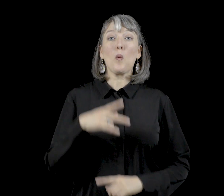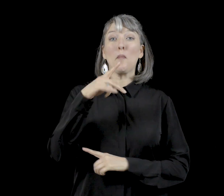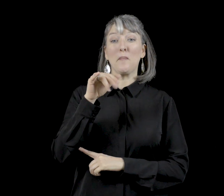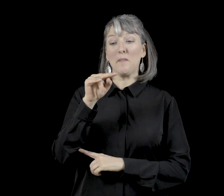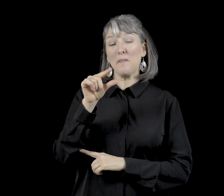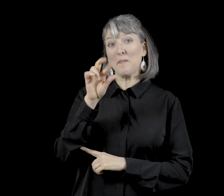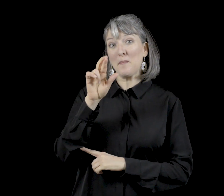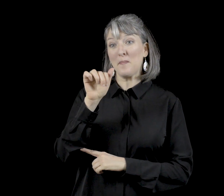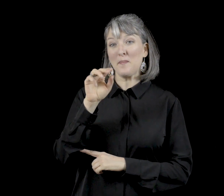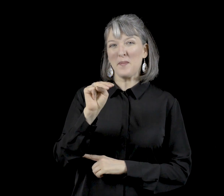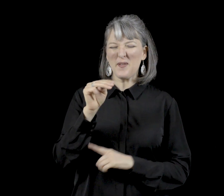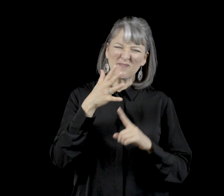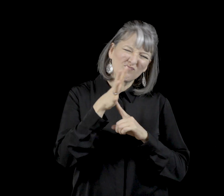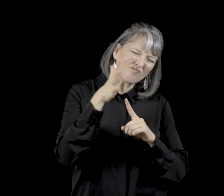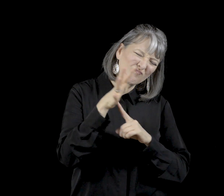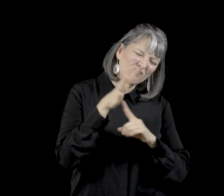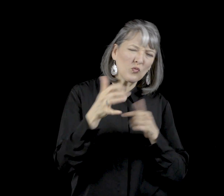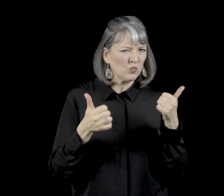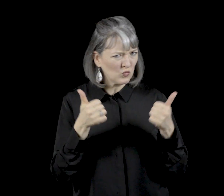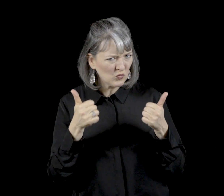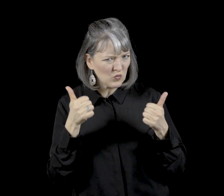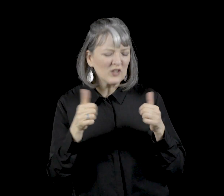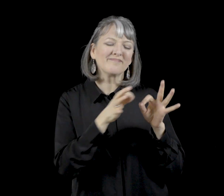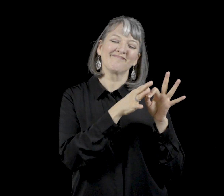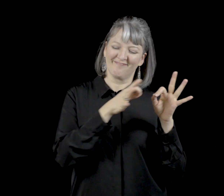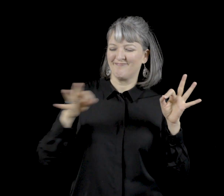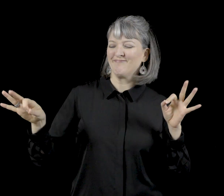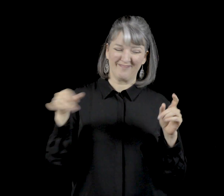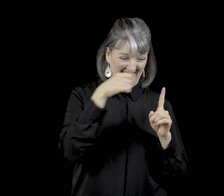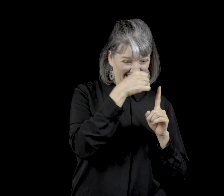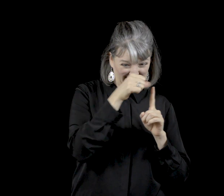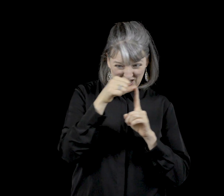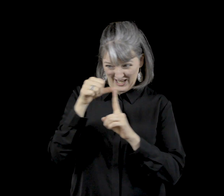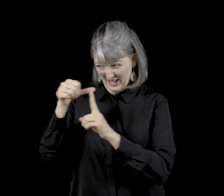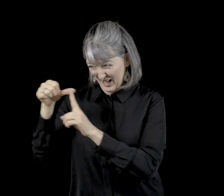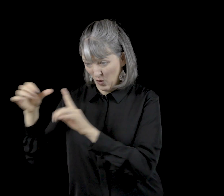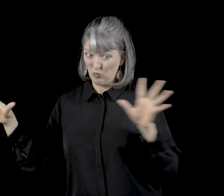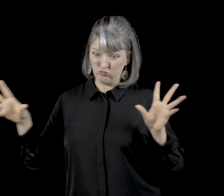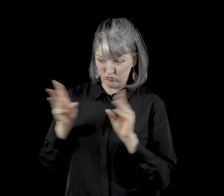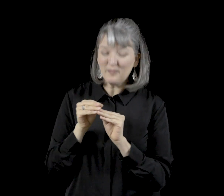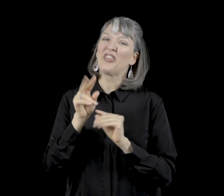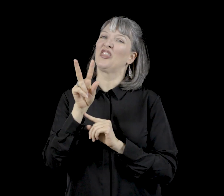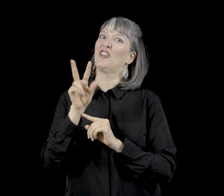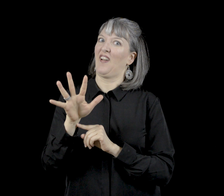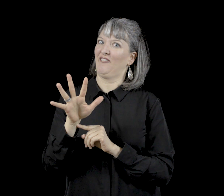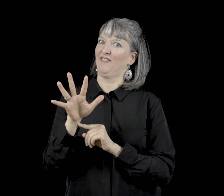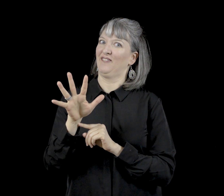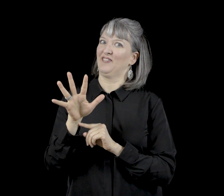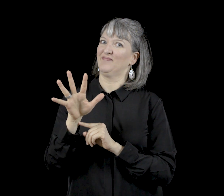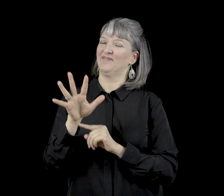The most famous pangram is probably the thirty-five letter long...